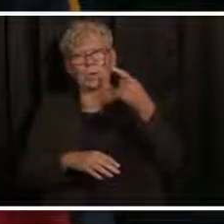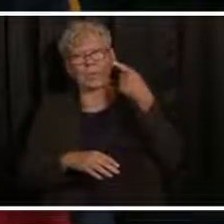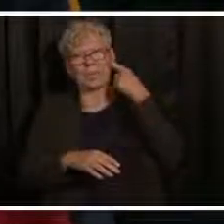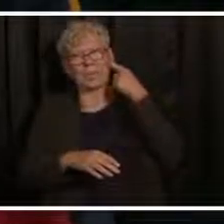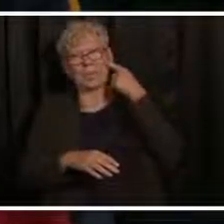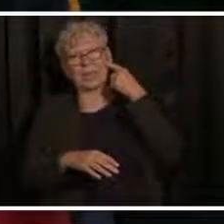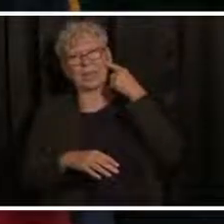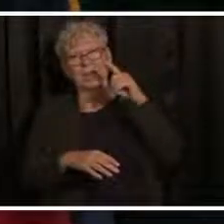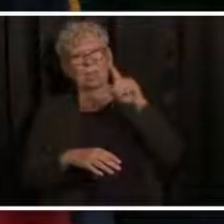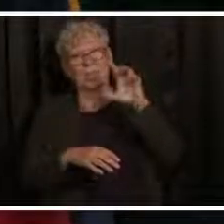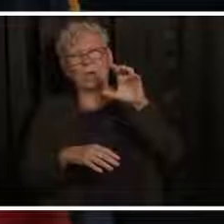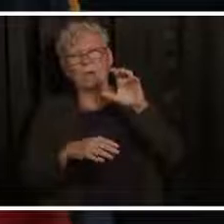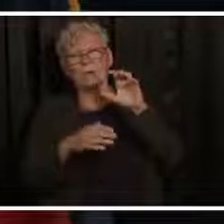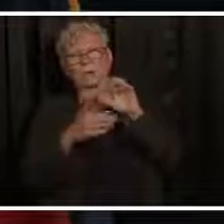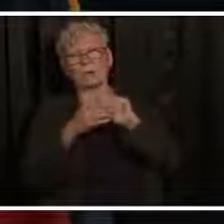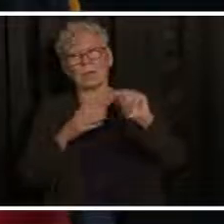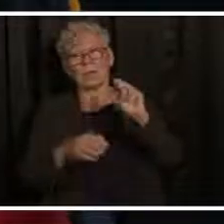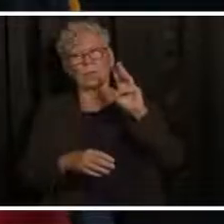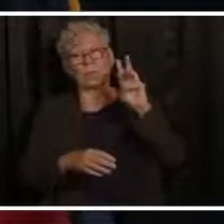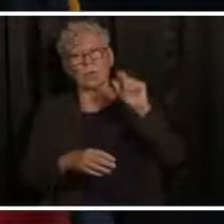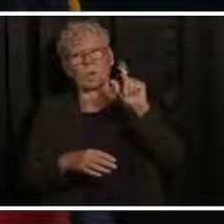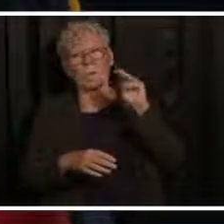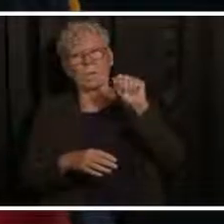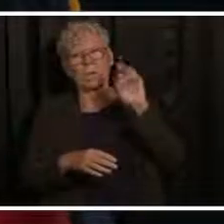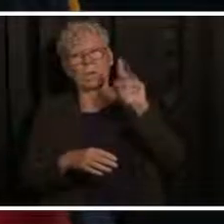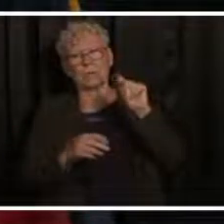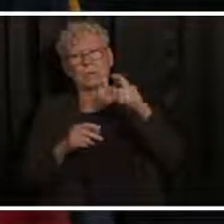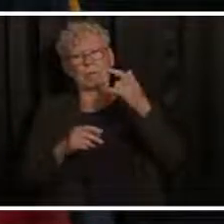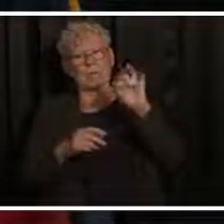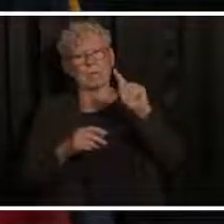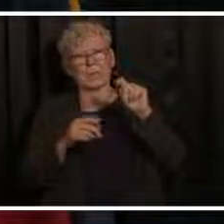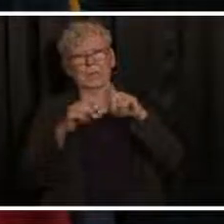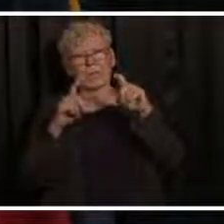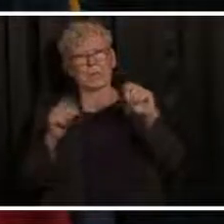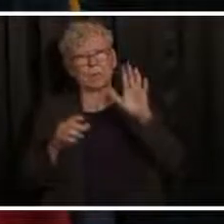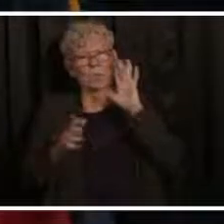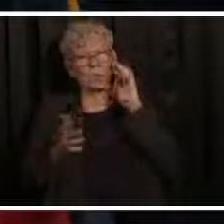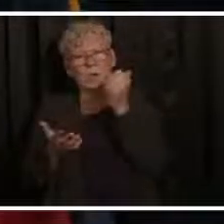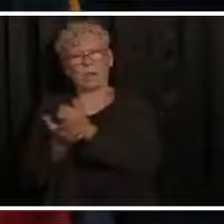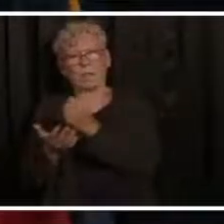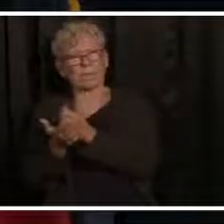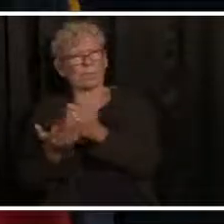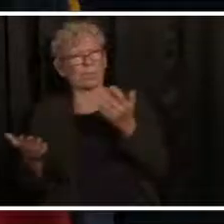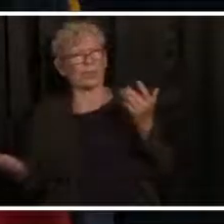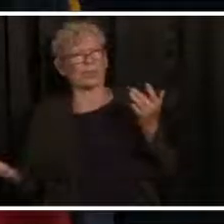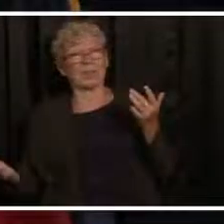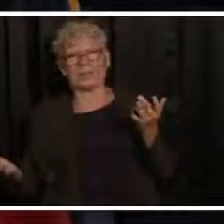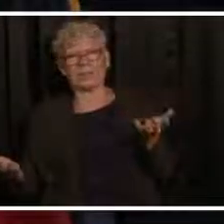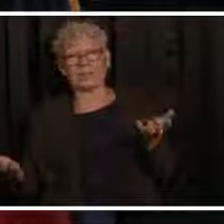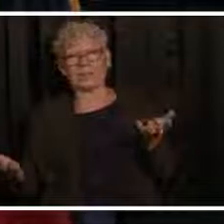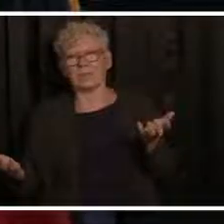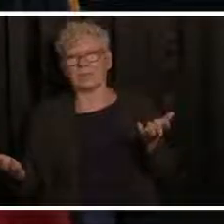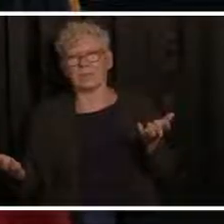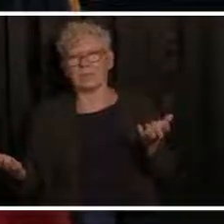gift card Well, I think it did. Uh first of all, it did meet expectations. Uh the Hundred-dollar gift card as